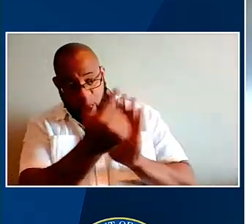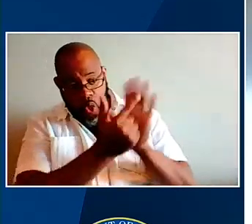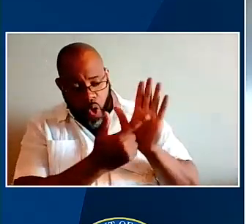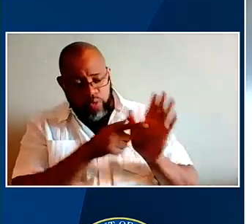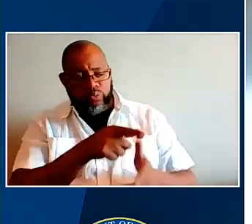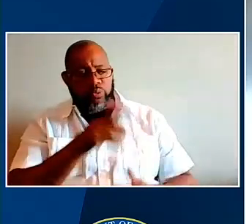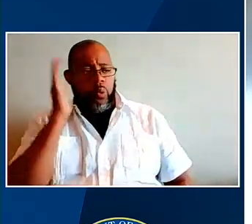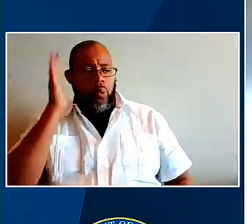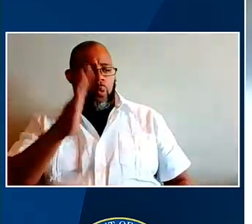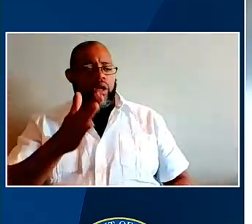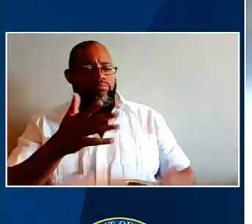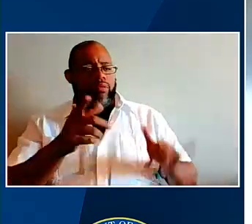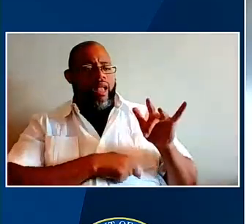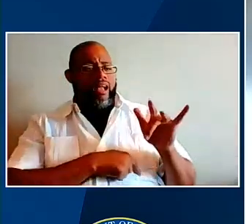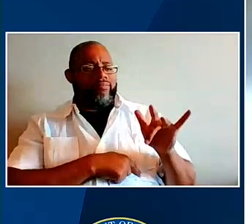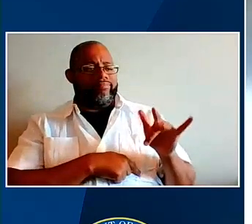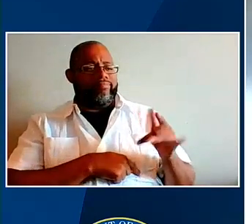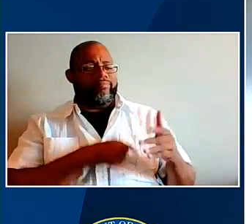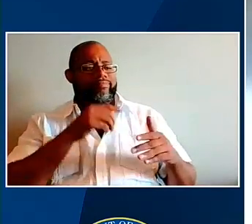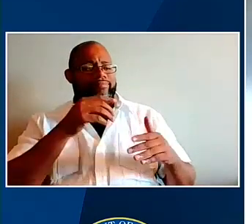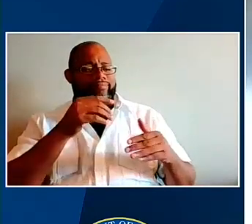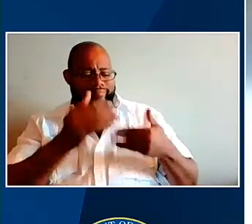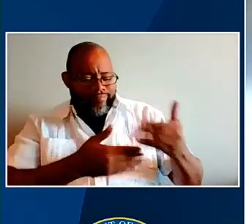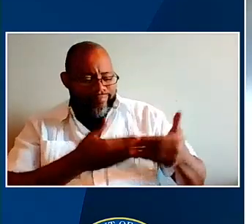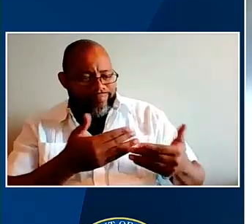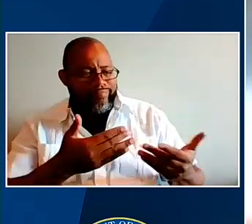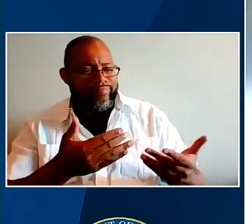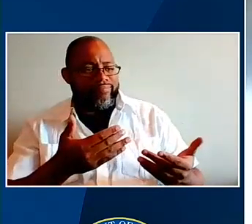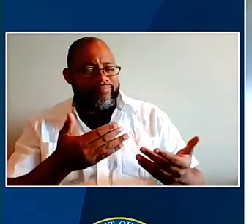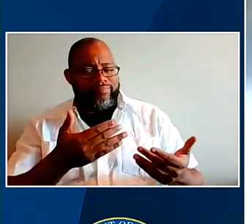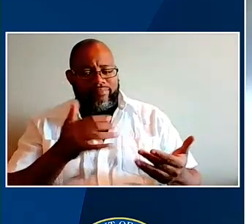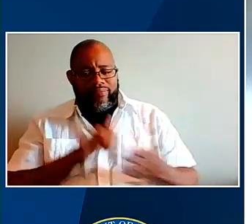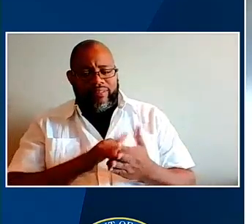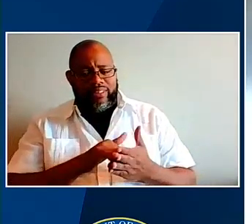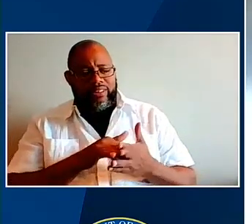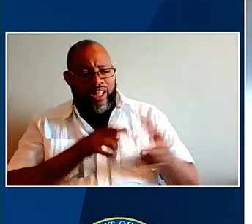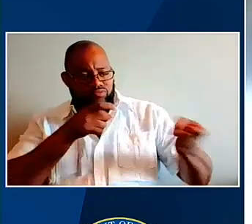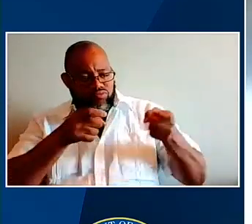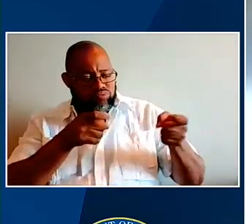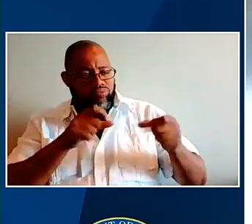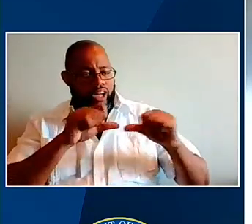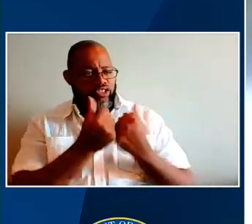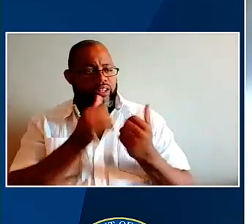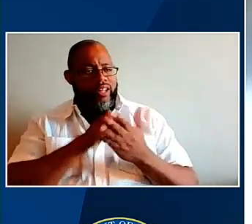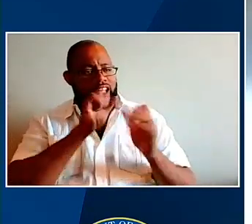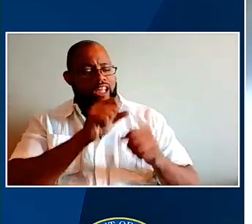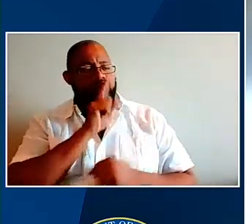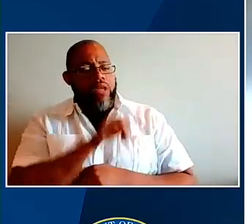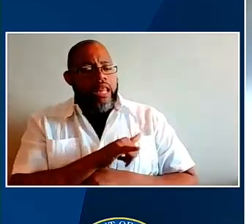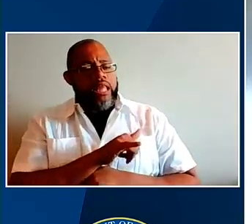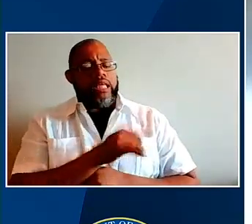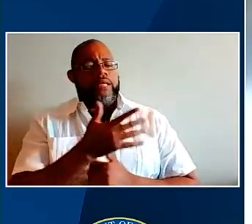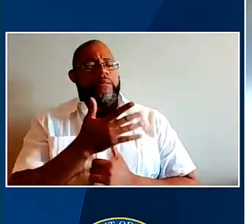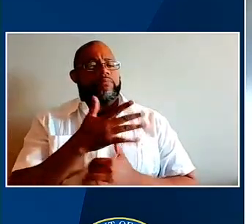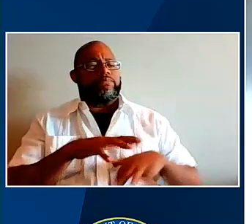lack an on-the-beat police regulatory agency that can really take action as the